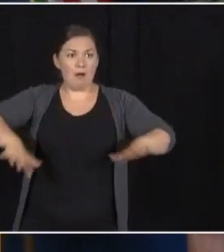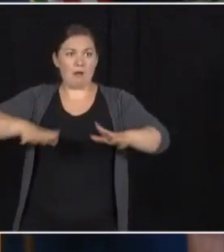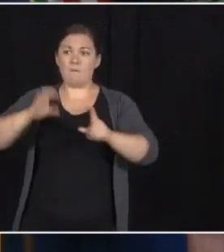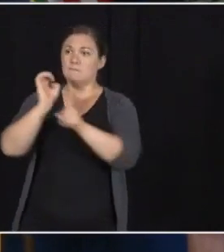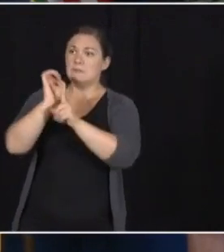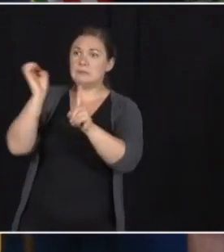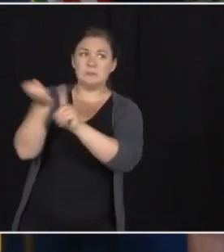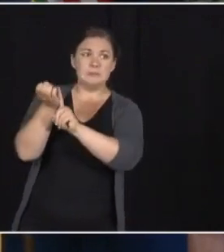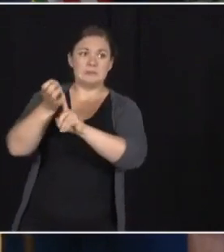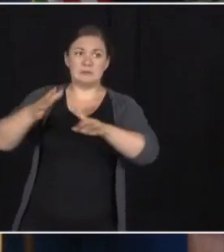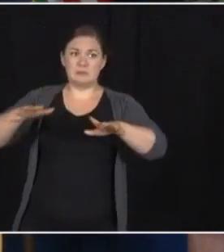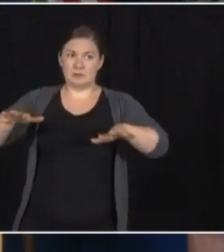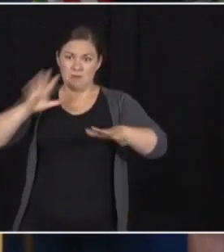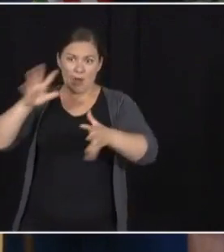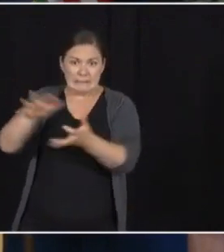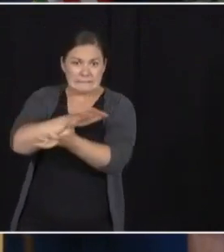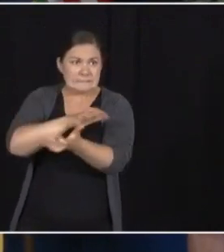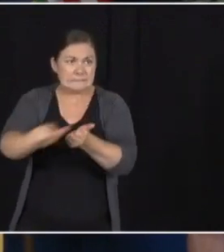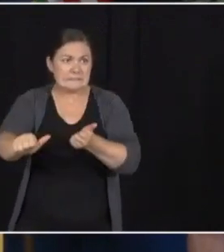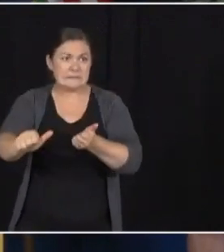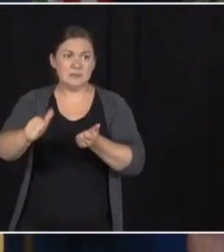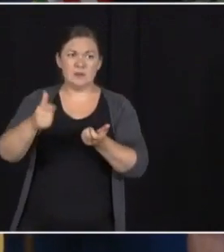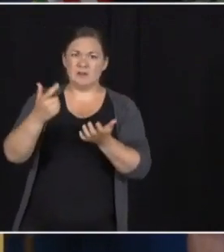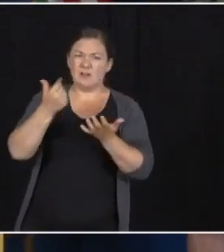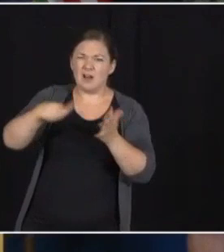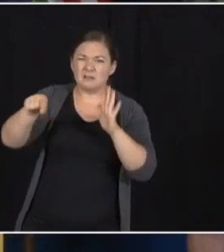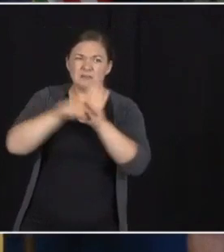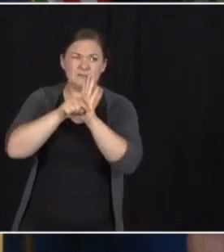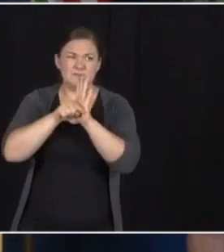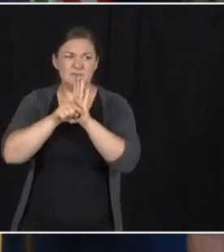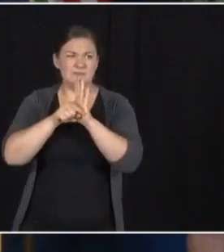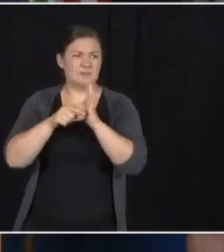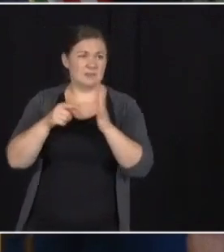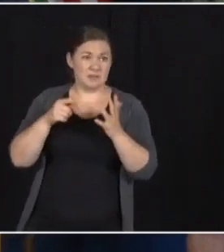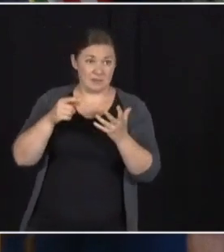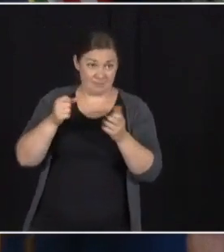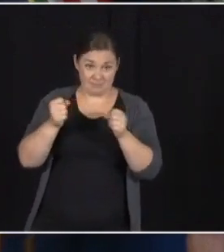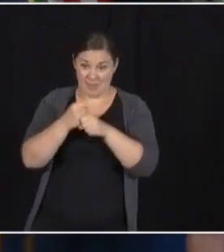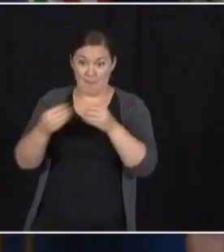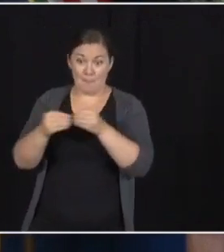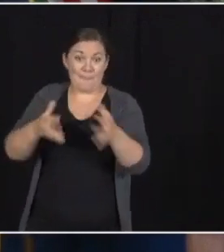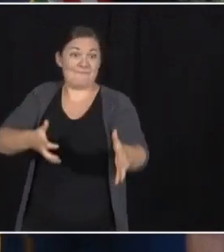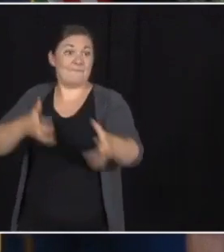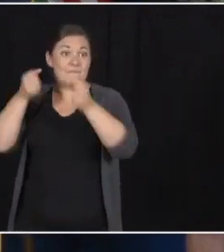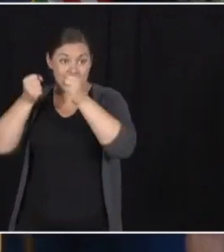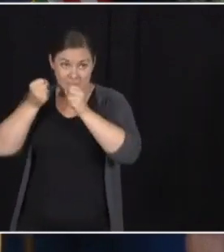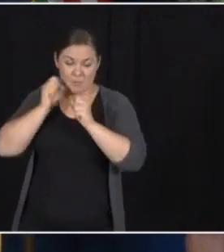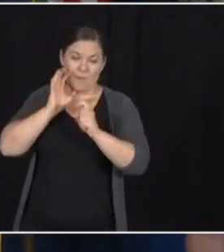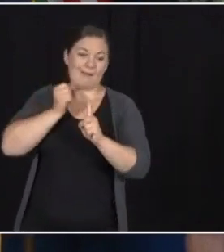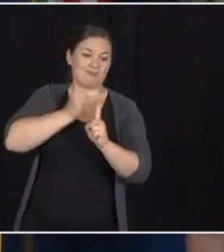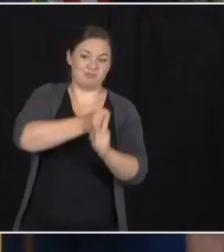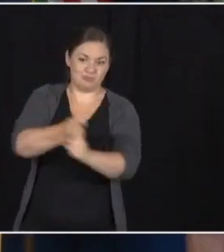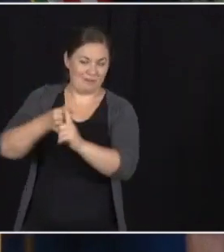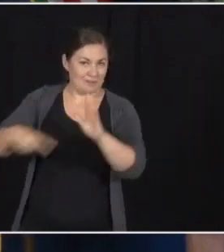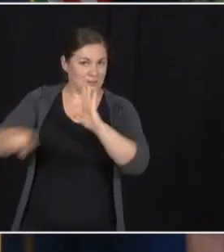in addition to property rights, environmental assessments, any of those kind of things? Is there any downside that you would acknowledge to the fast tracking that you're